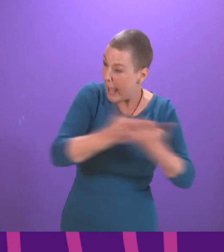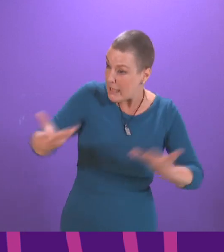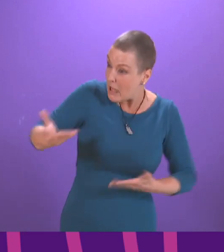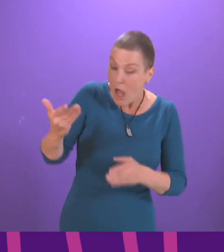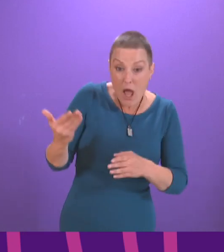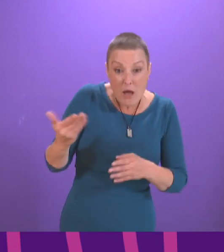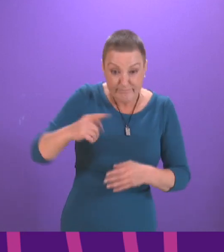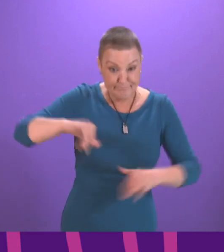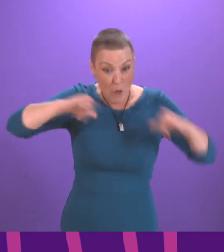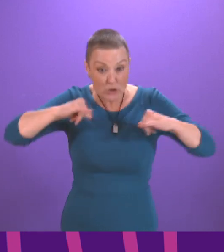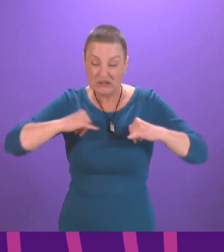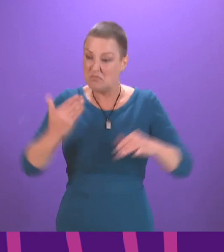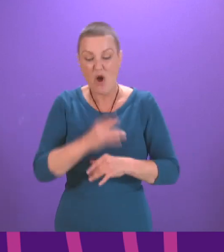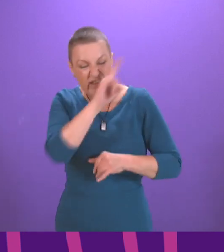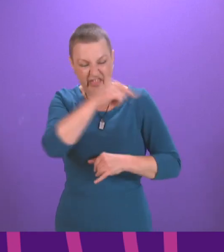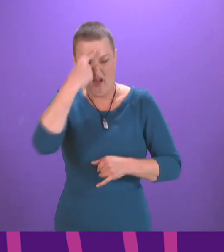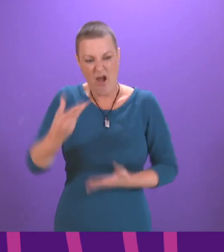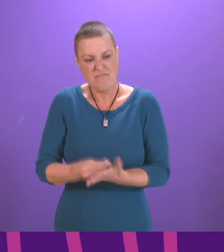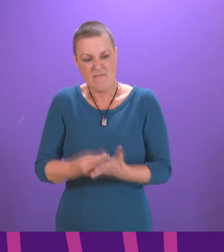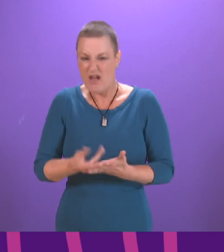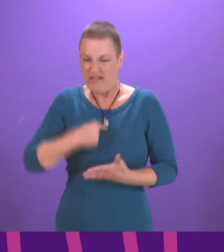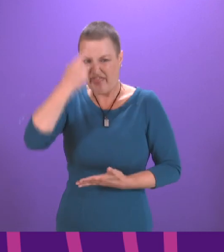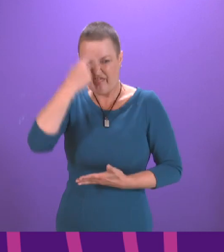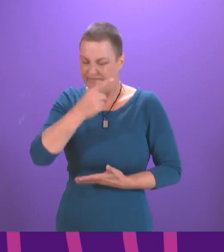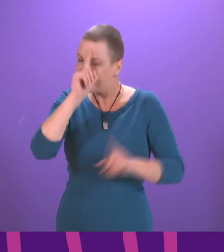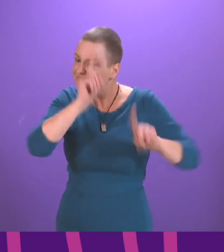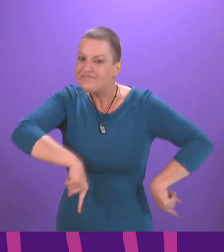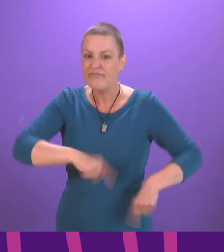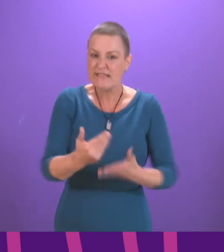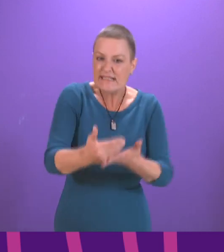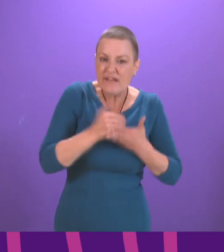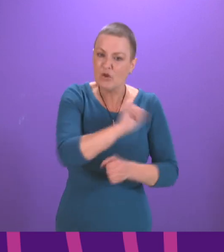who put their short-term business interests ahead of the safety of their workforce, their